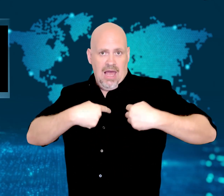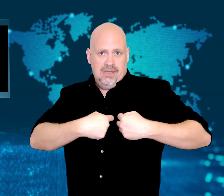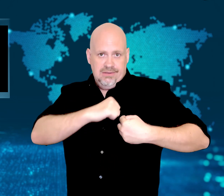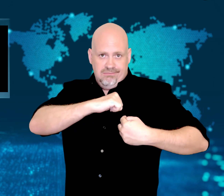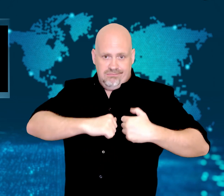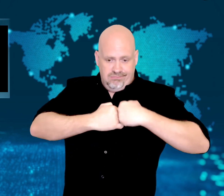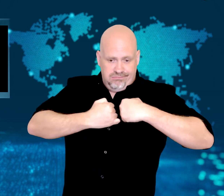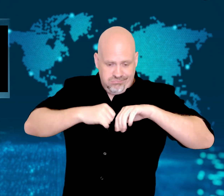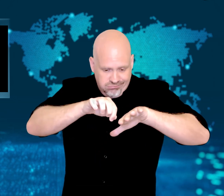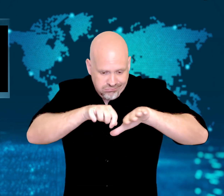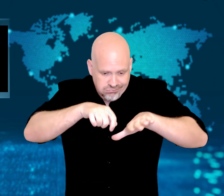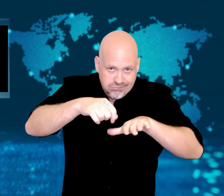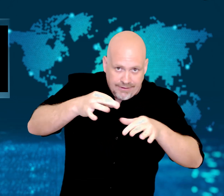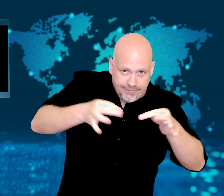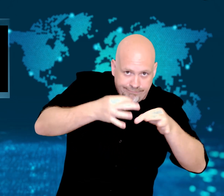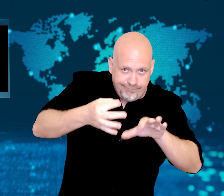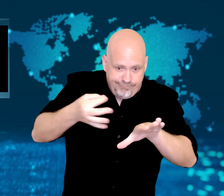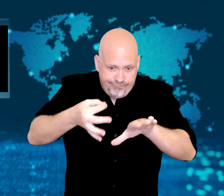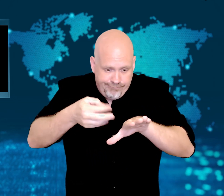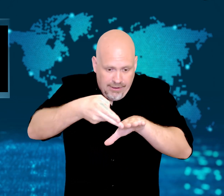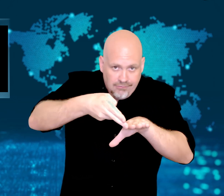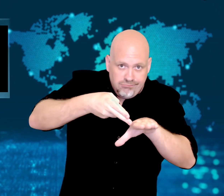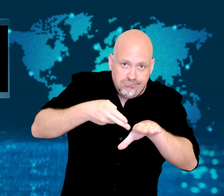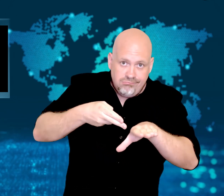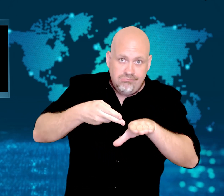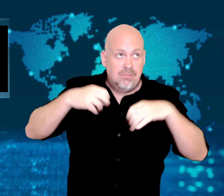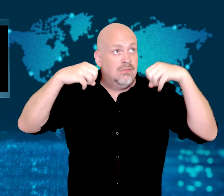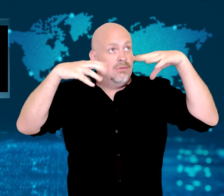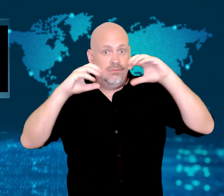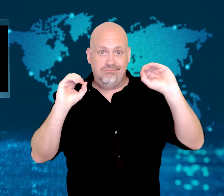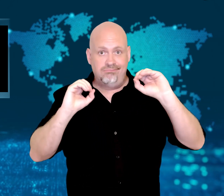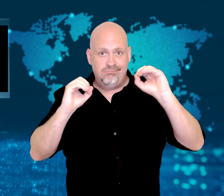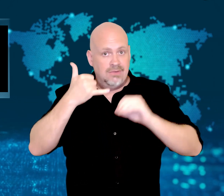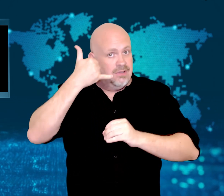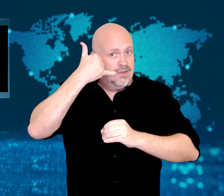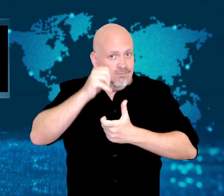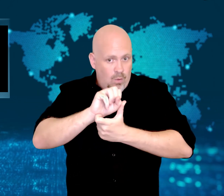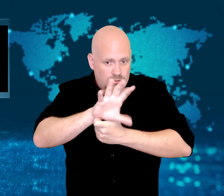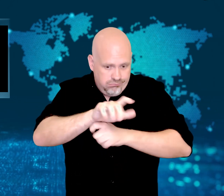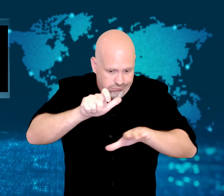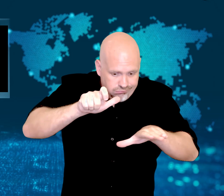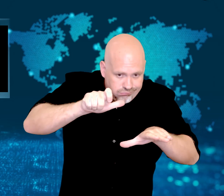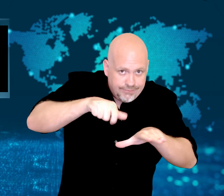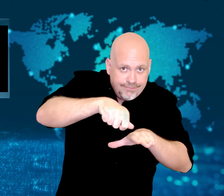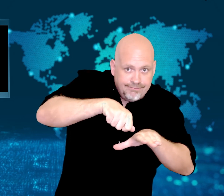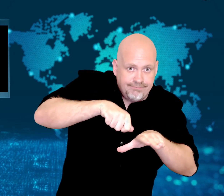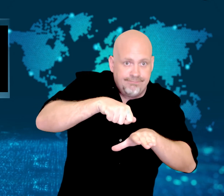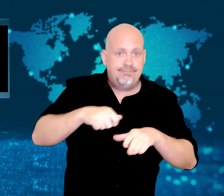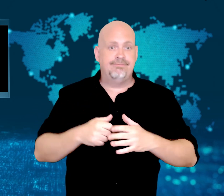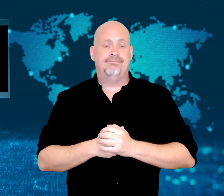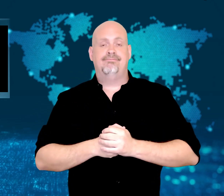using a torchlight from their mobile phone.